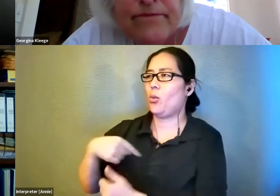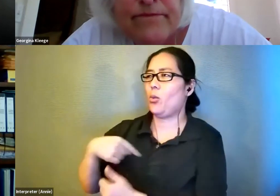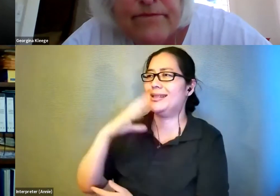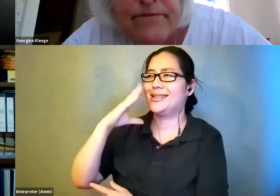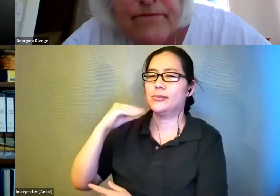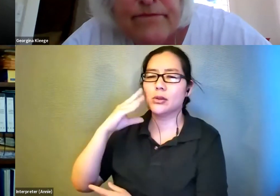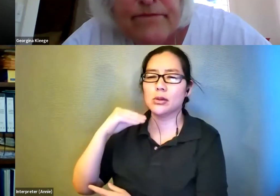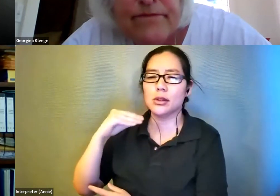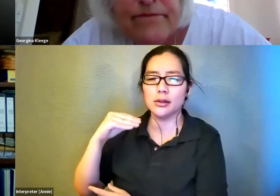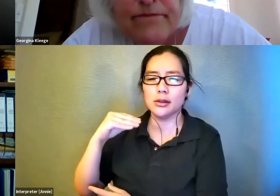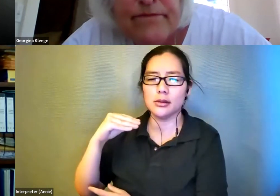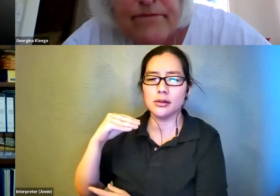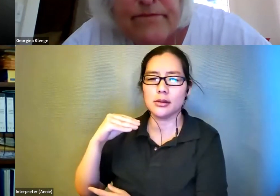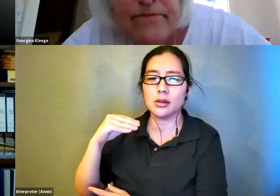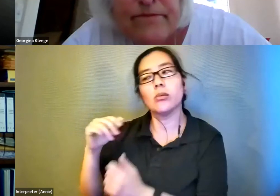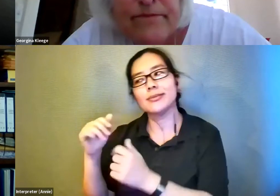sighted people, a comic book page